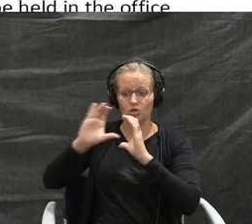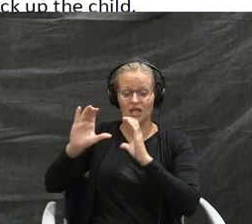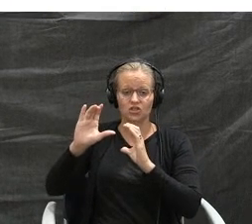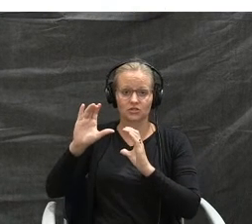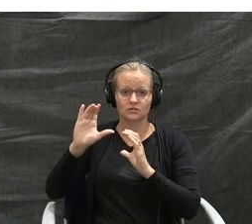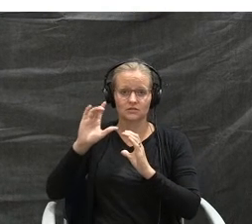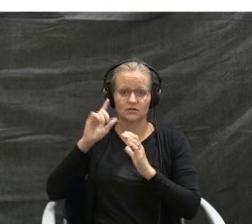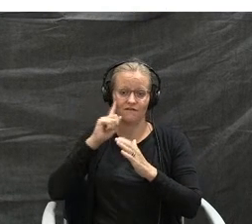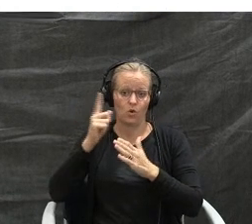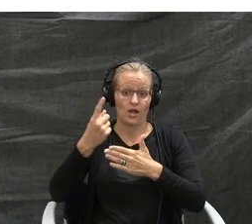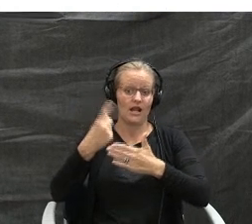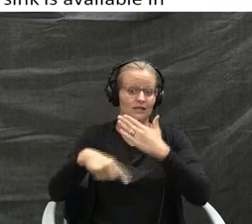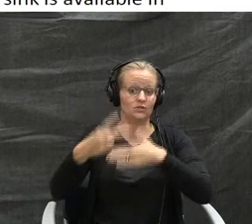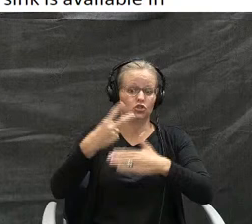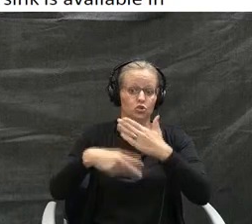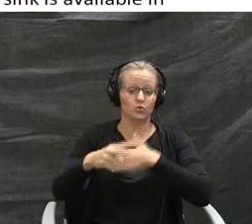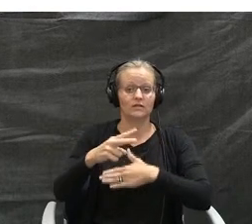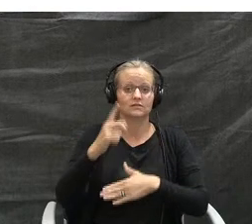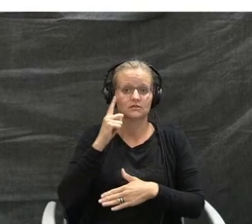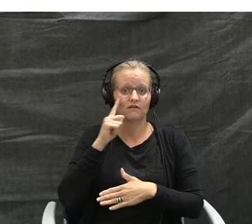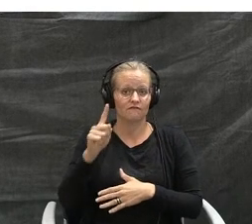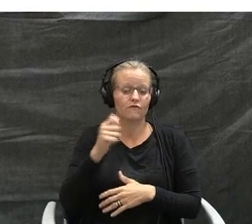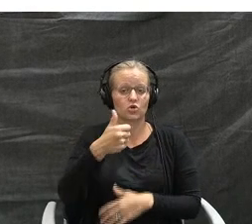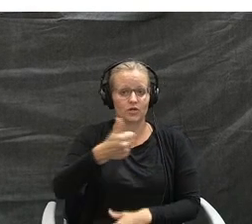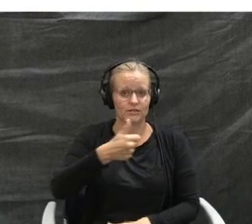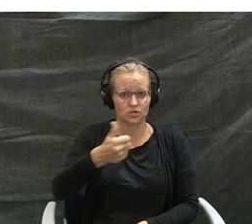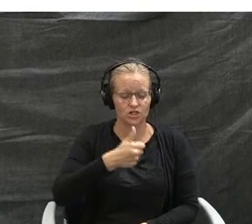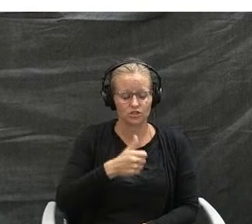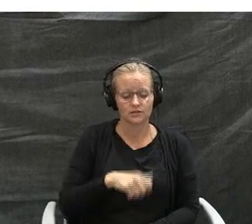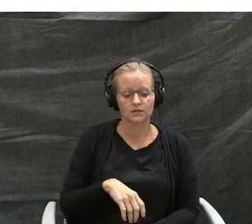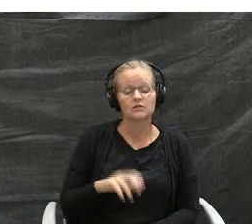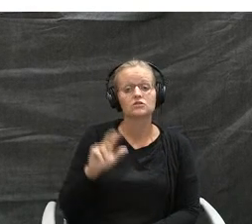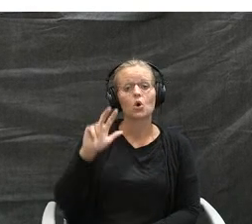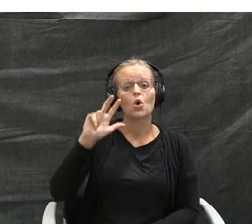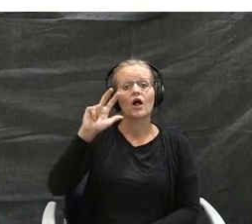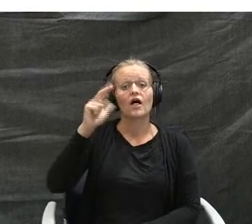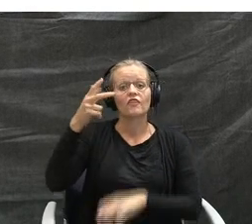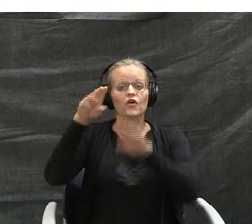Then the third tier is middle school, so will have half of the